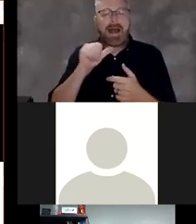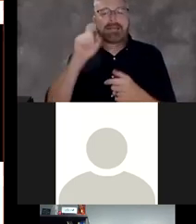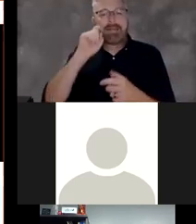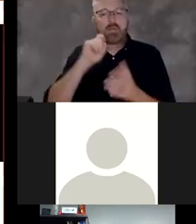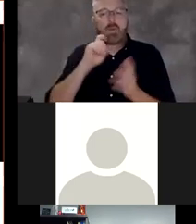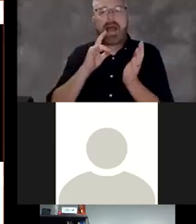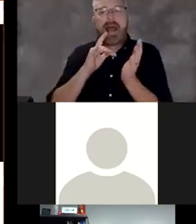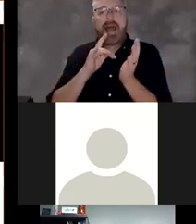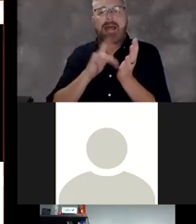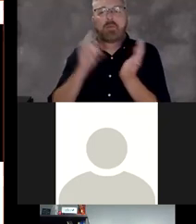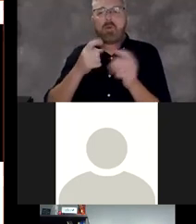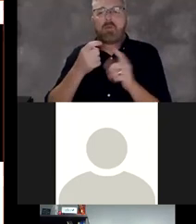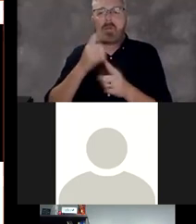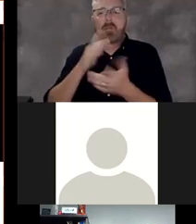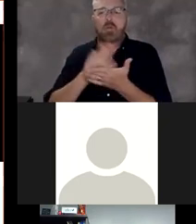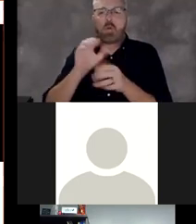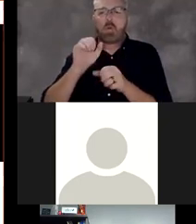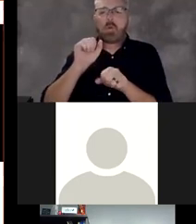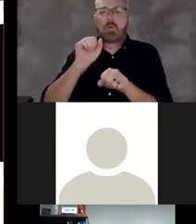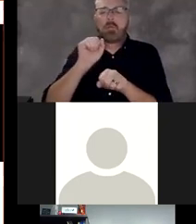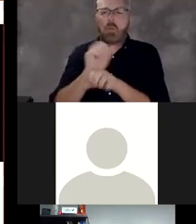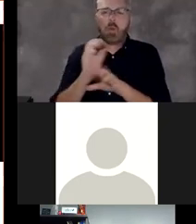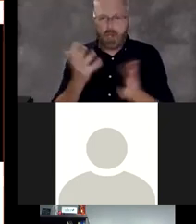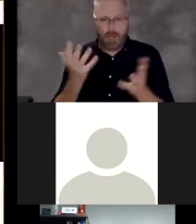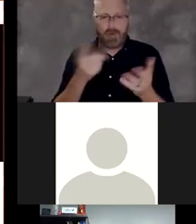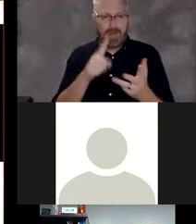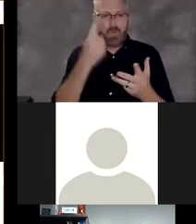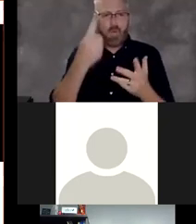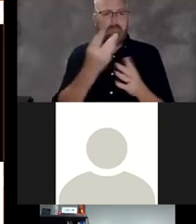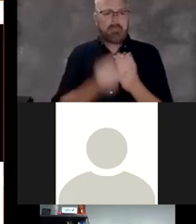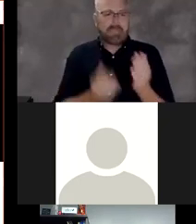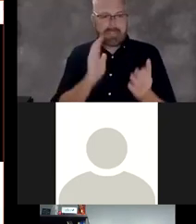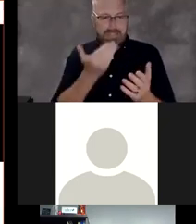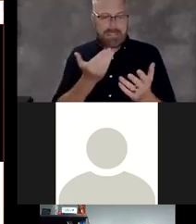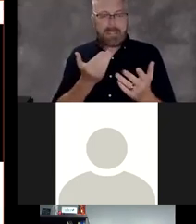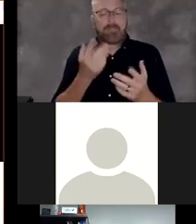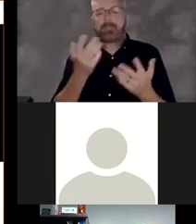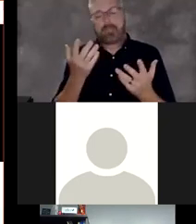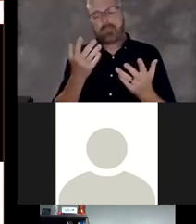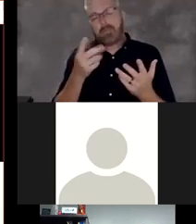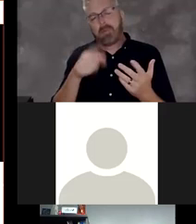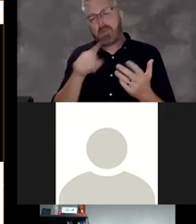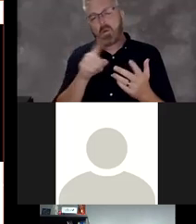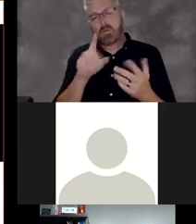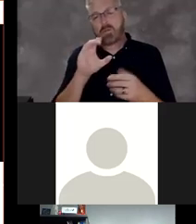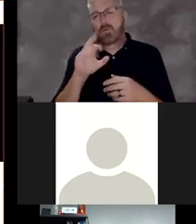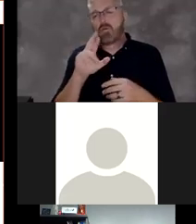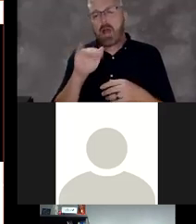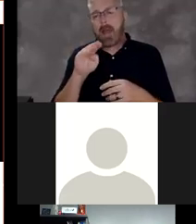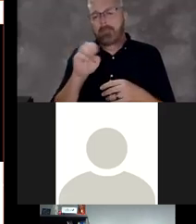EMPLOYEE. THESE CRIMES WERE OVER A NUMBER